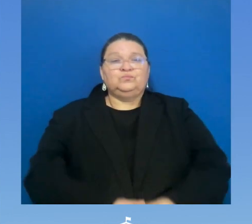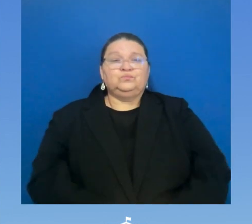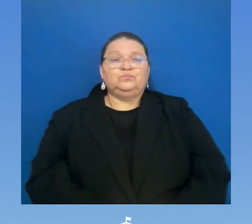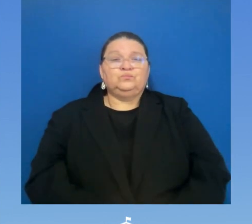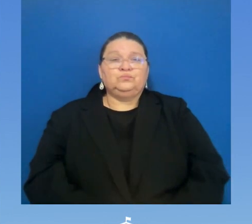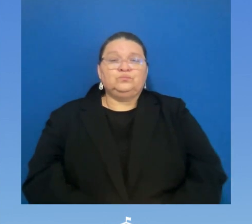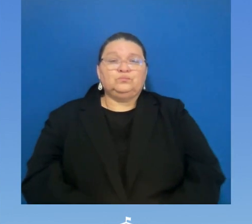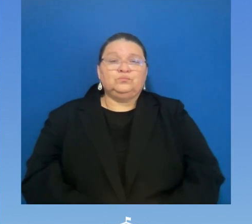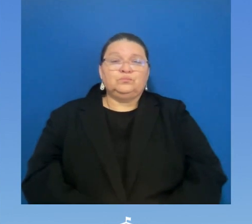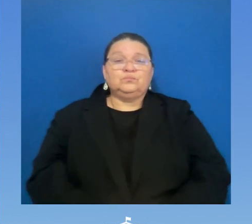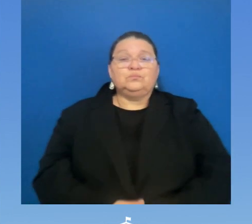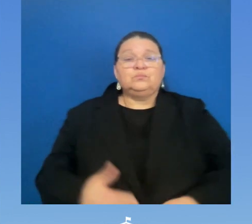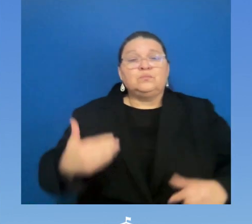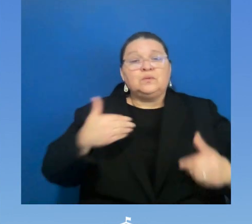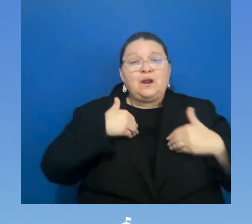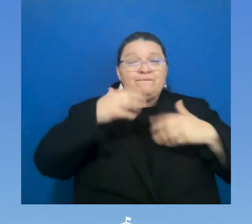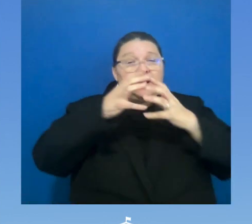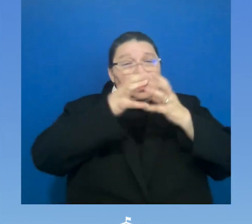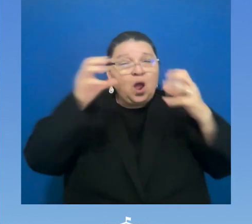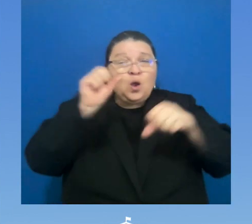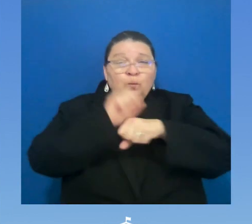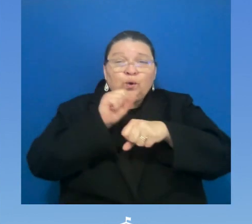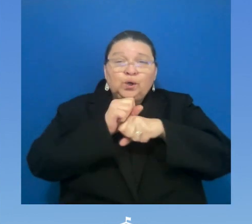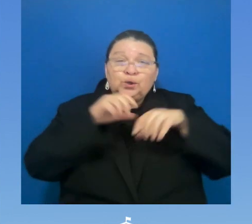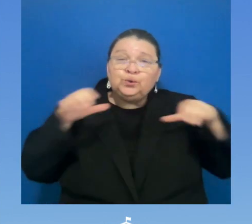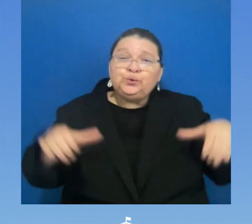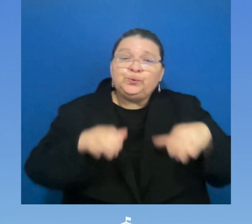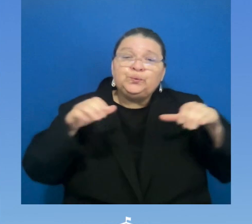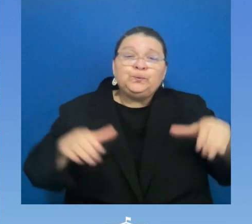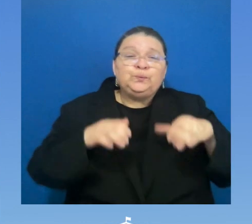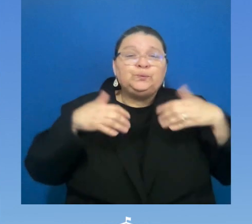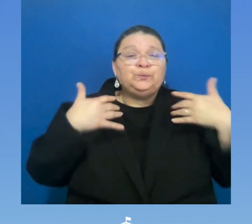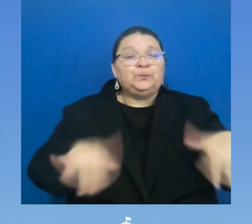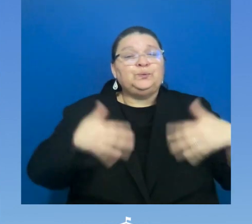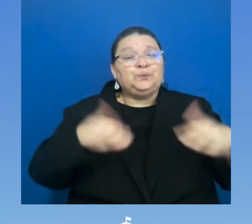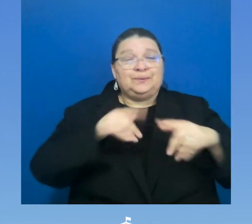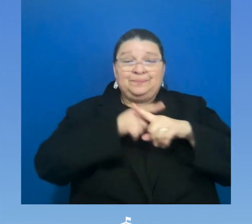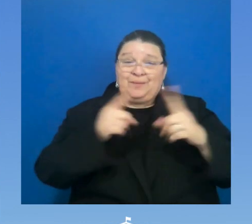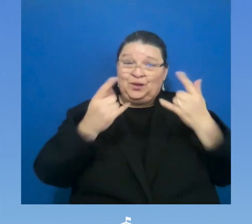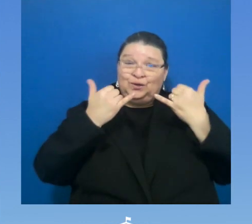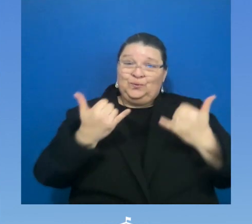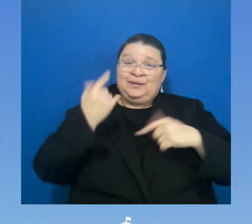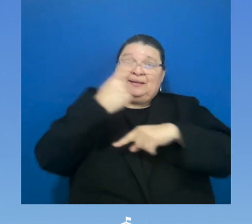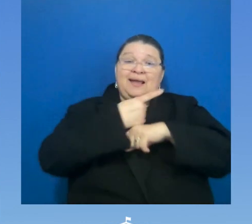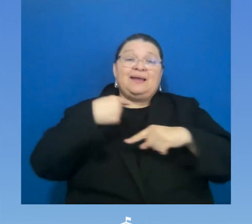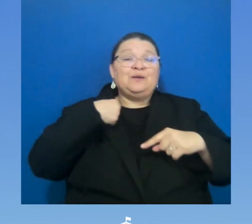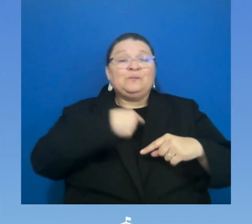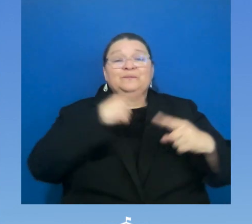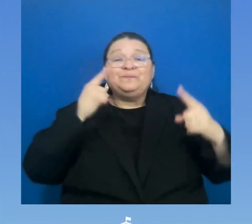and all of our guests today, today we're making progress. Thank you all for joining us for the White House.